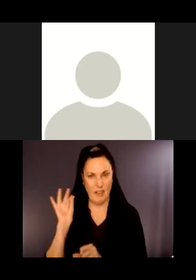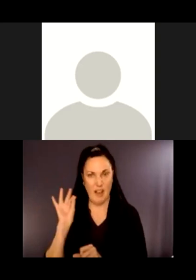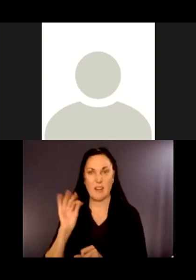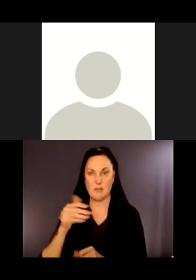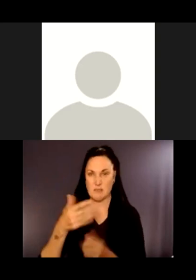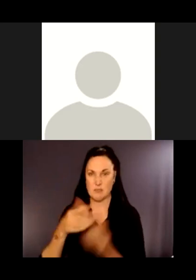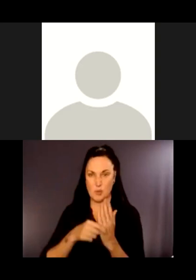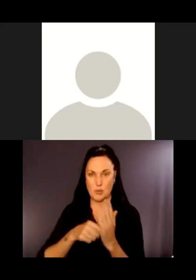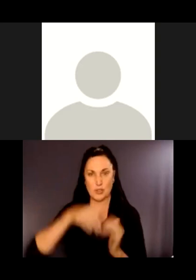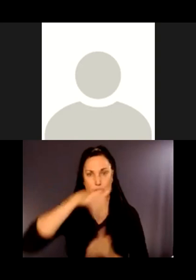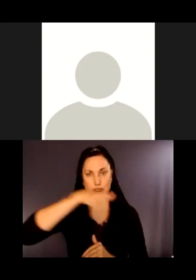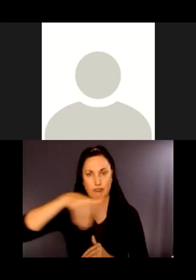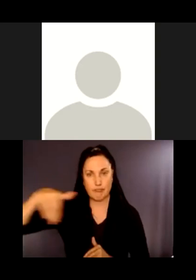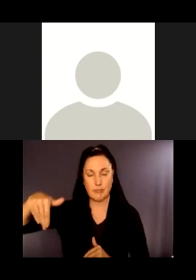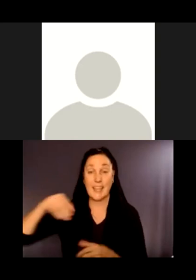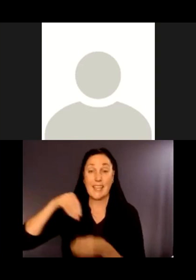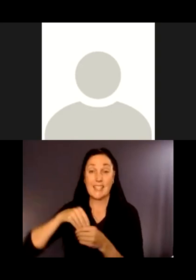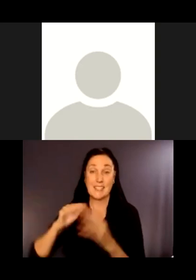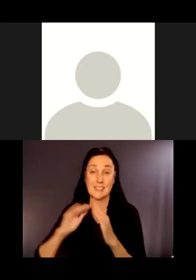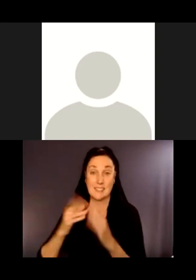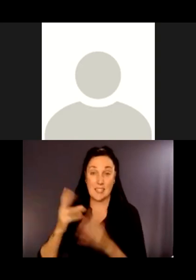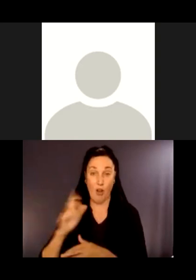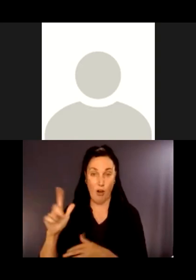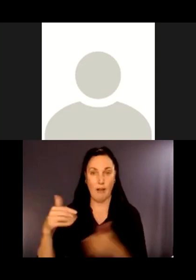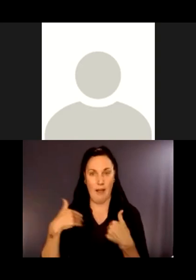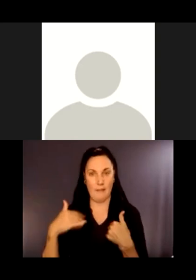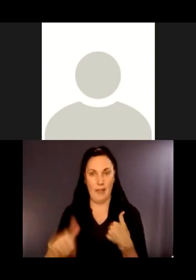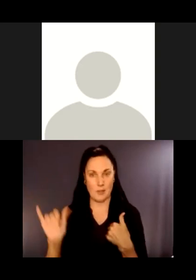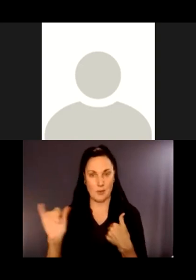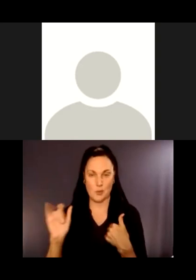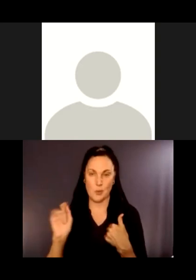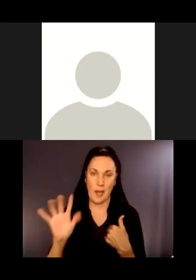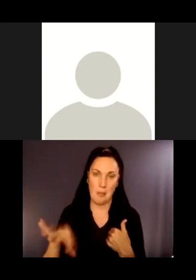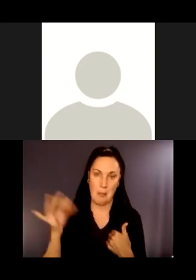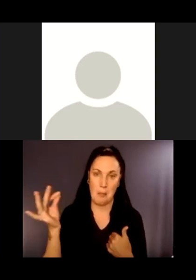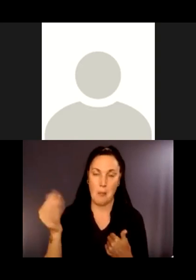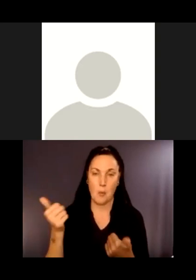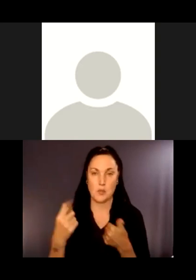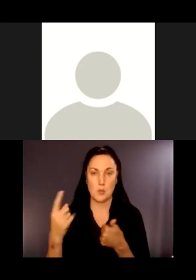I know when we go and meet folks there. So maybe we could find locations so that we just don't have paper